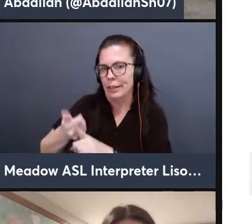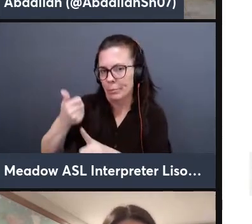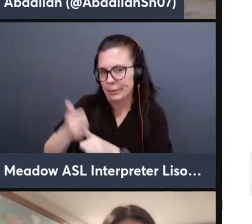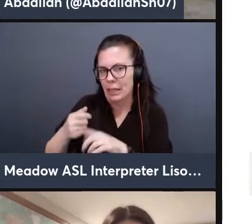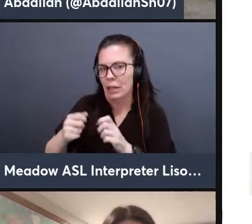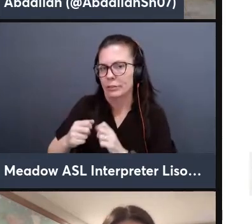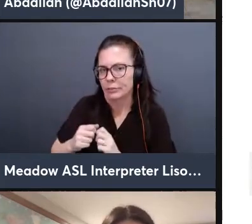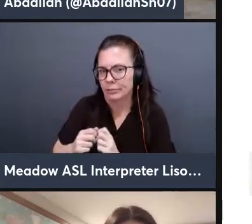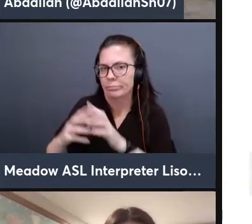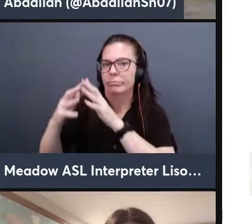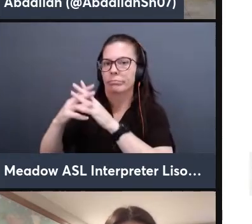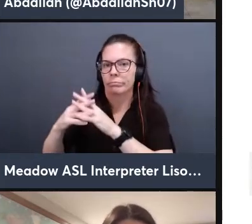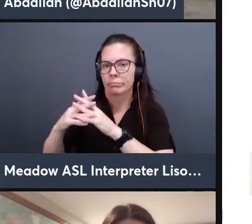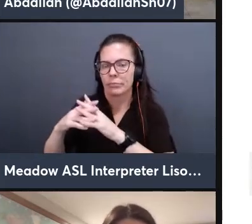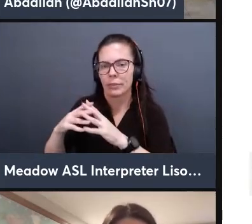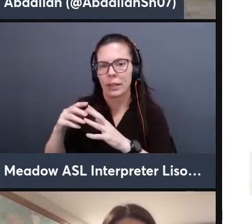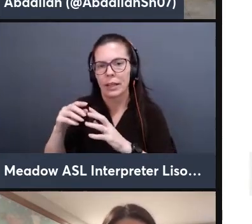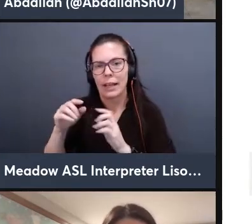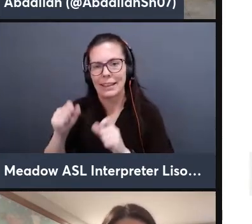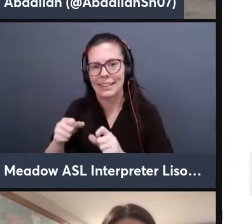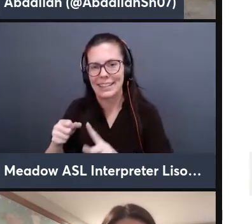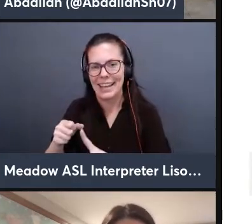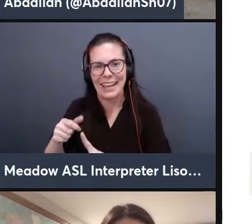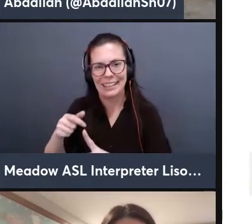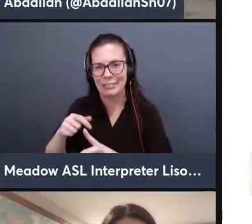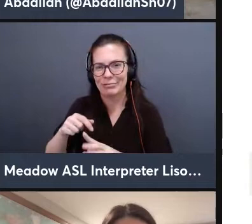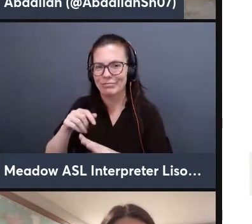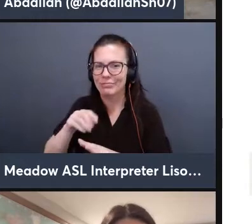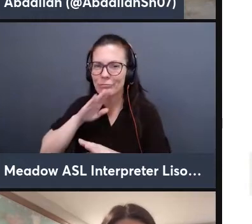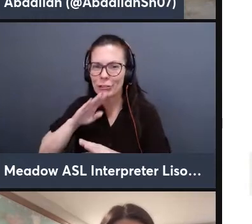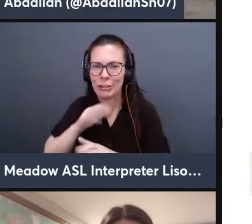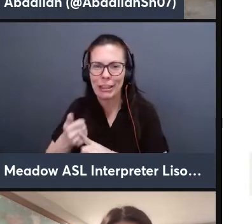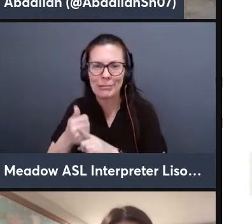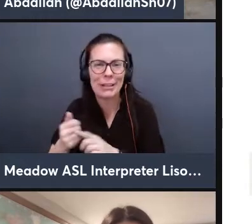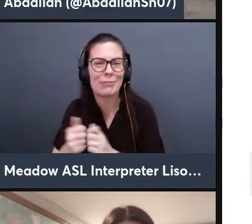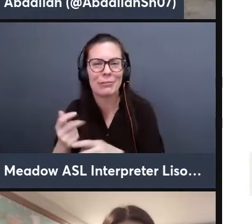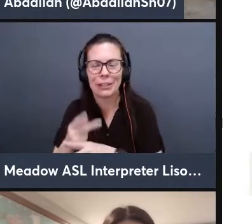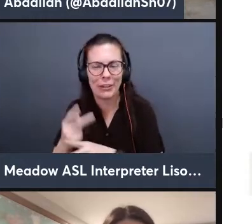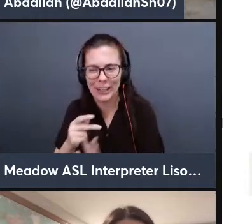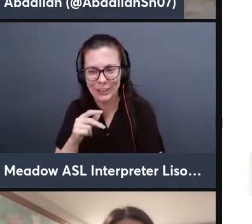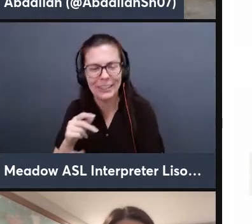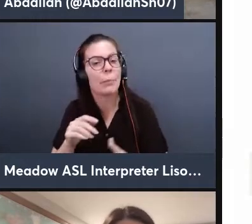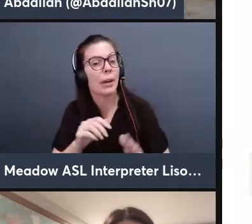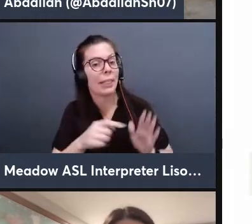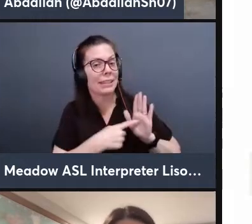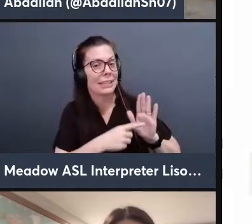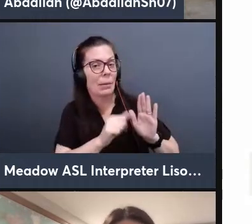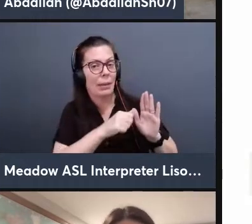and get to be frustrated with figuring it out. But it sounds like the sample app is a really great option